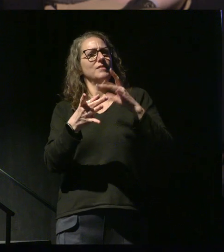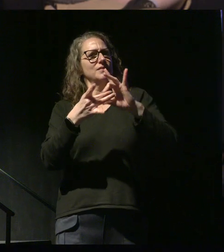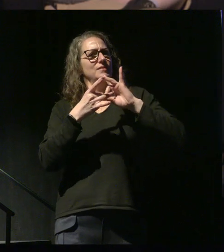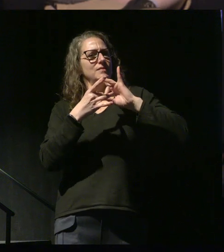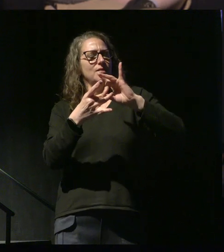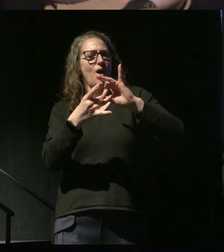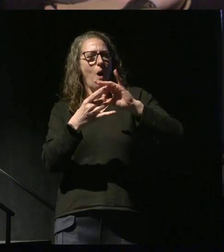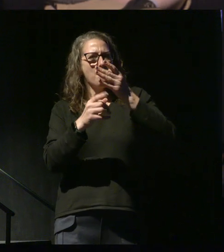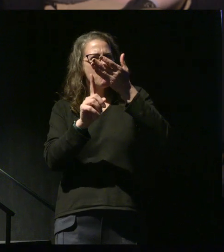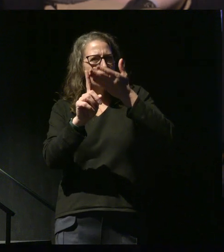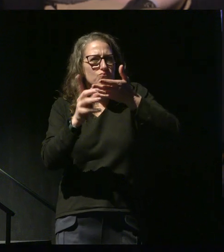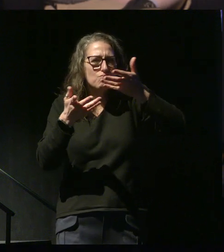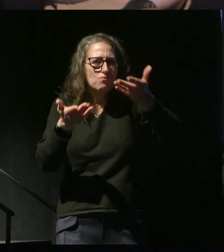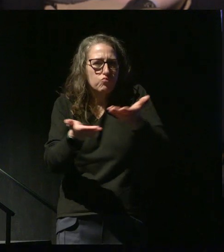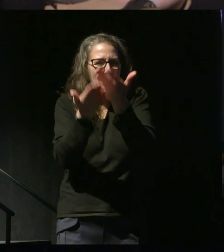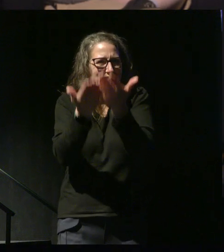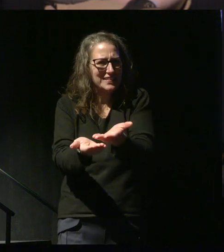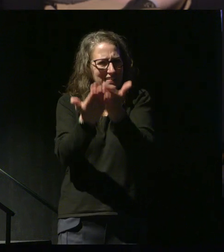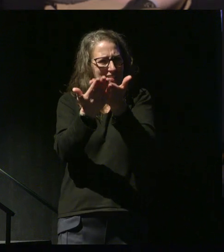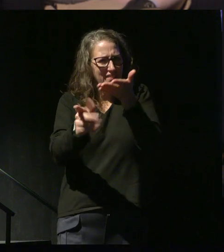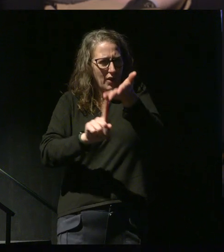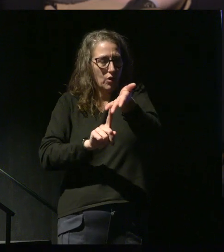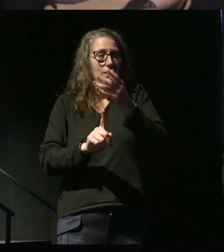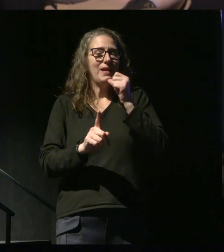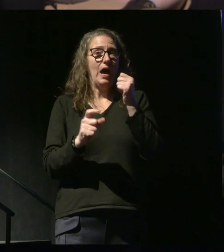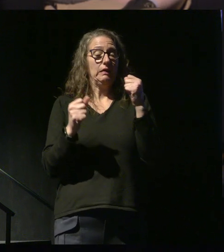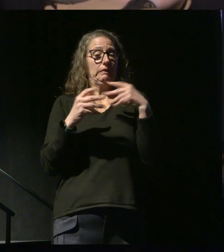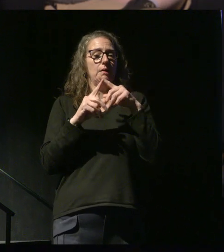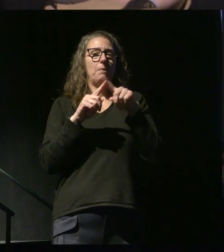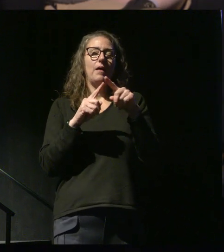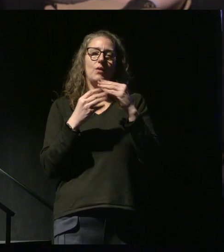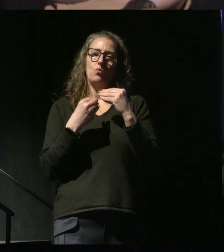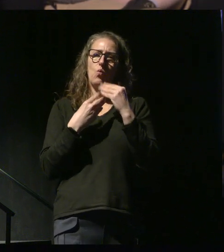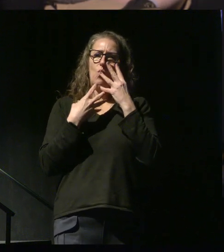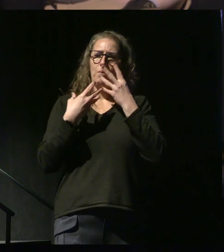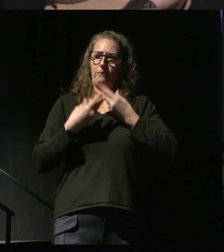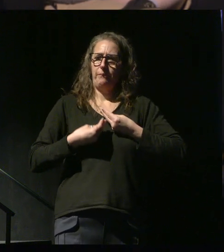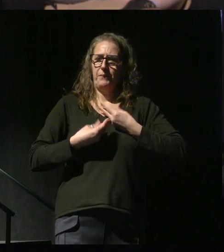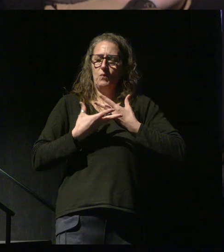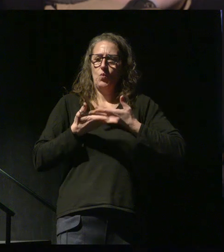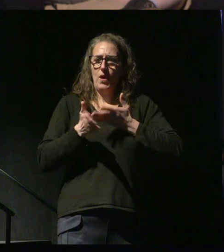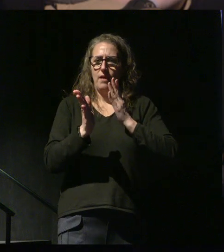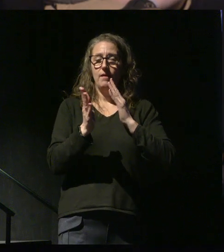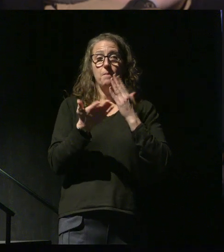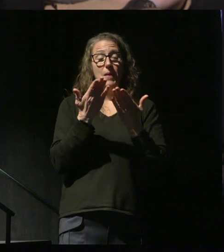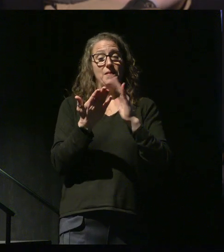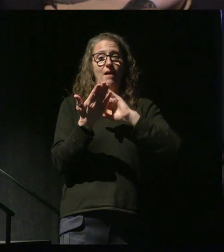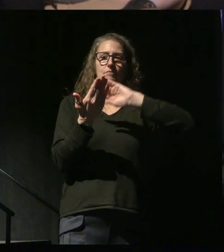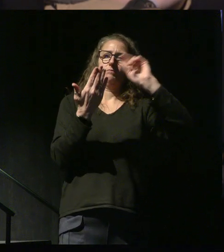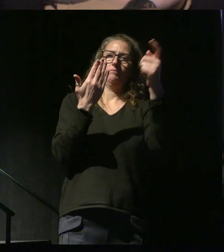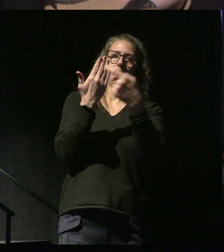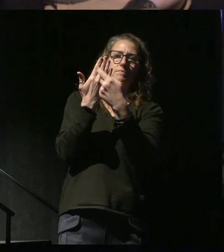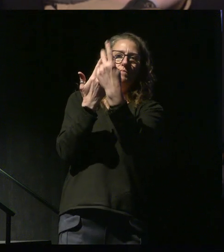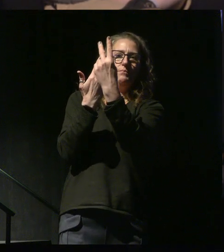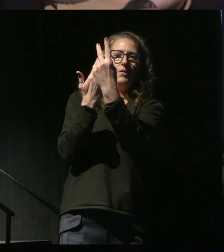And I thought maybe that person is the younger version of ourselves. - Mm-mm. Who needed these words and who didn't have them